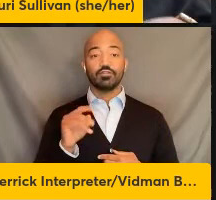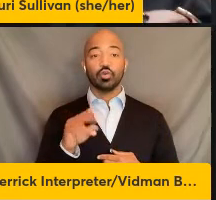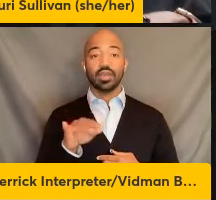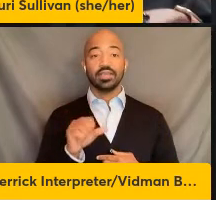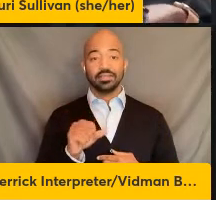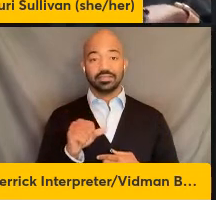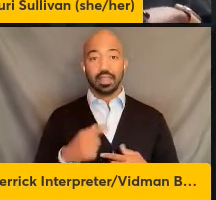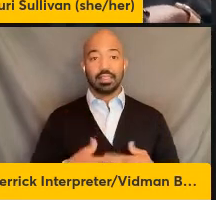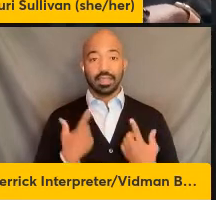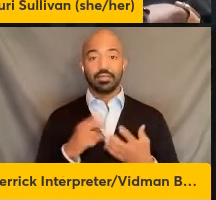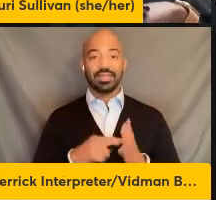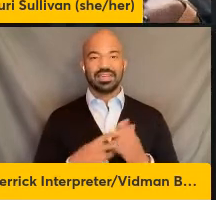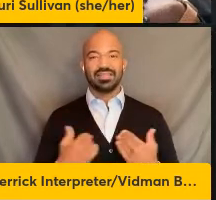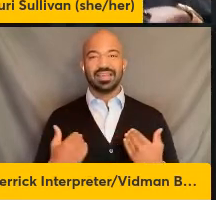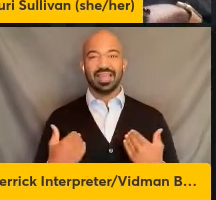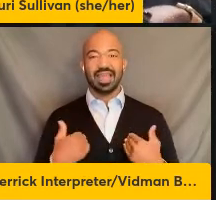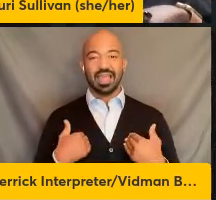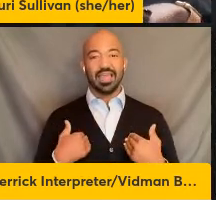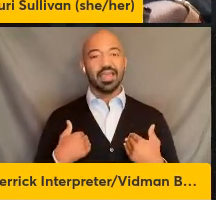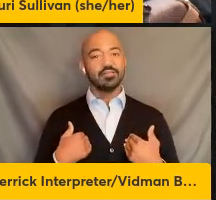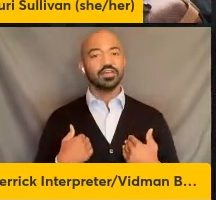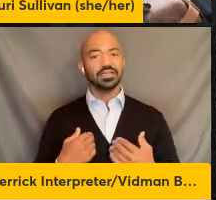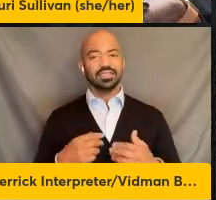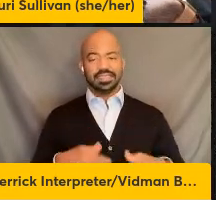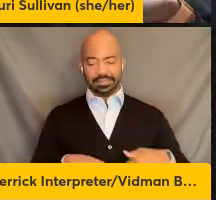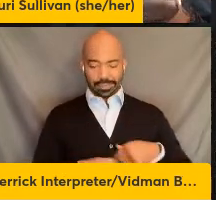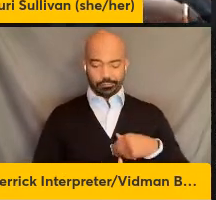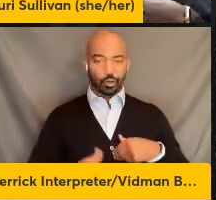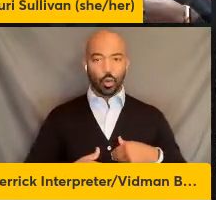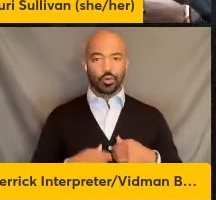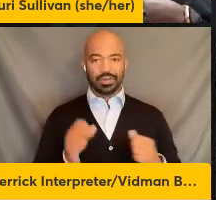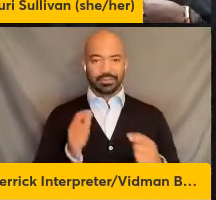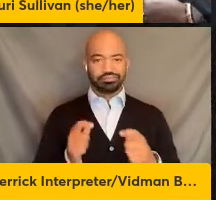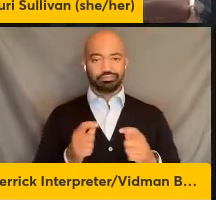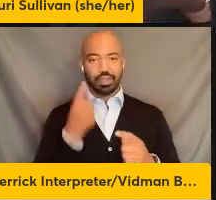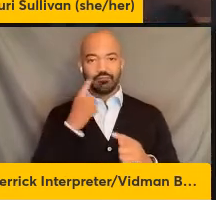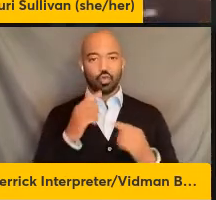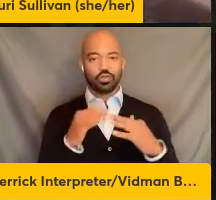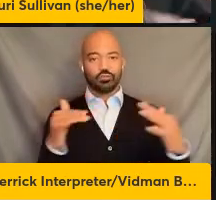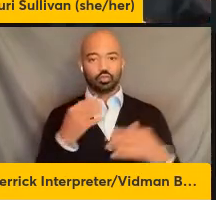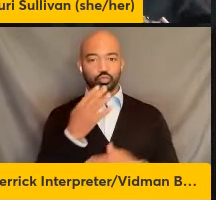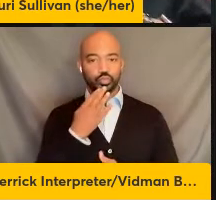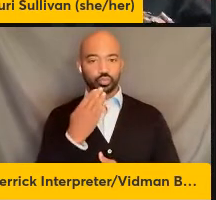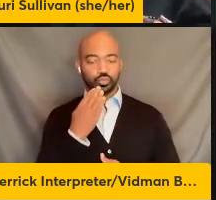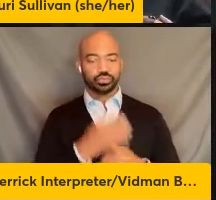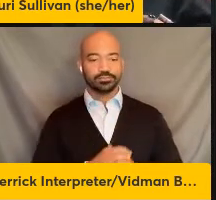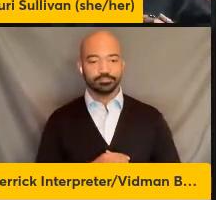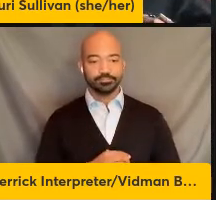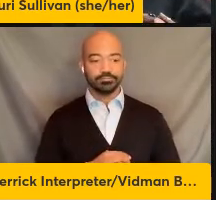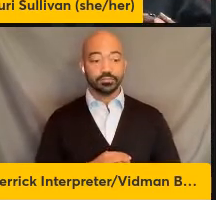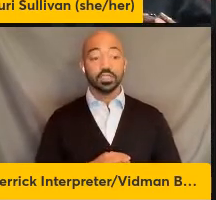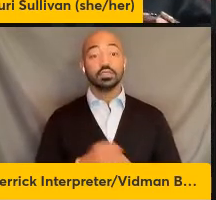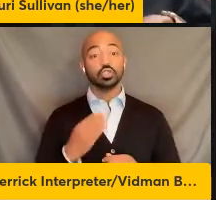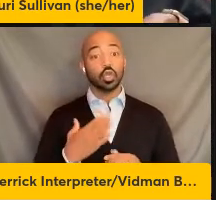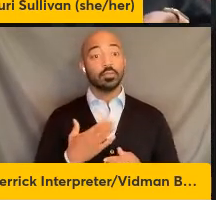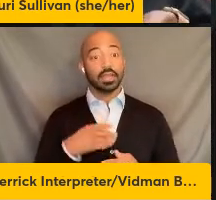intestinal adaptability to diverse foods. And this led to the central question that I sought to answer during my PhD work,